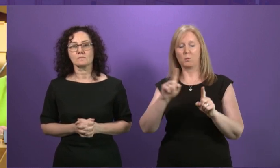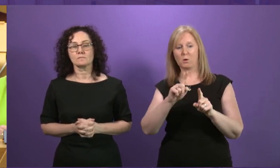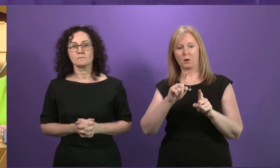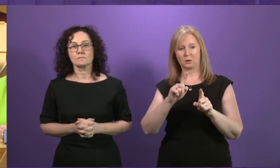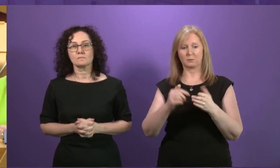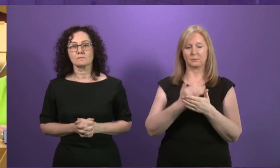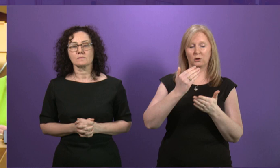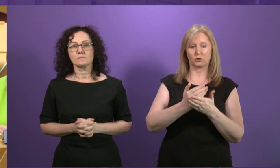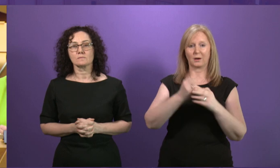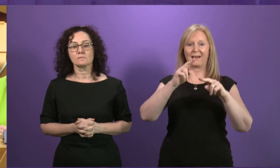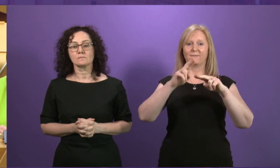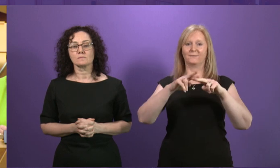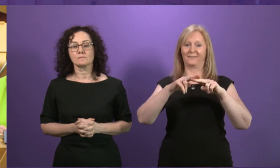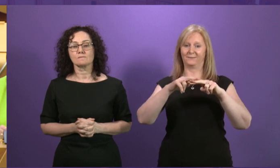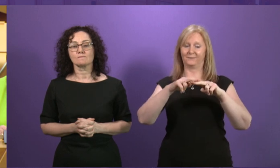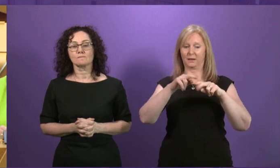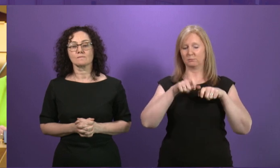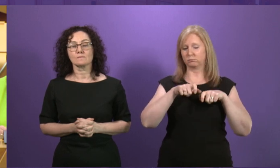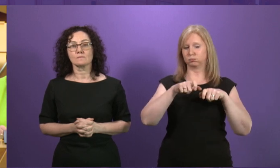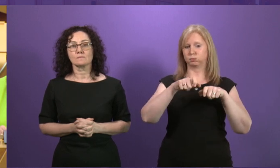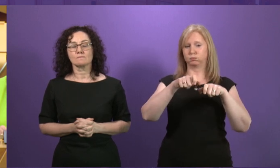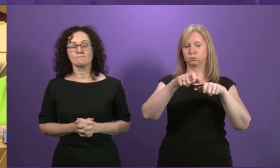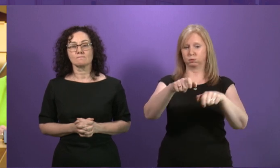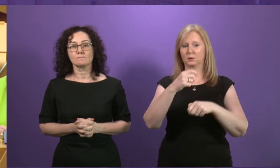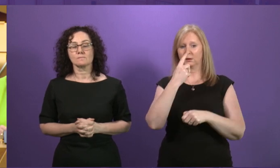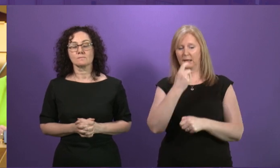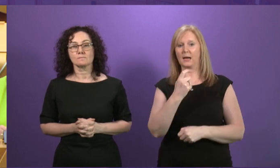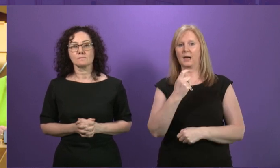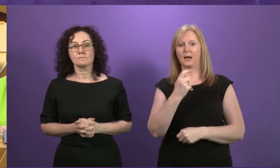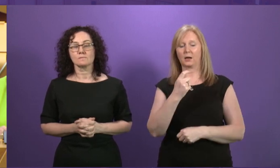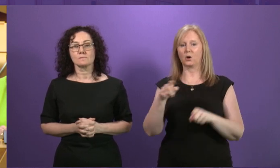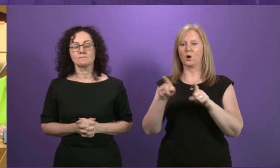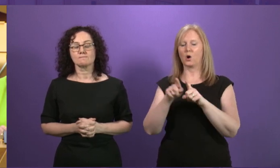Fife yards and does the First Minister accept that we need more direct state intervention